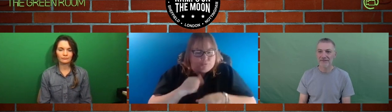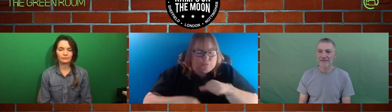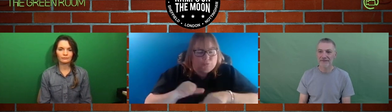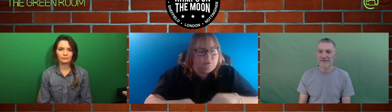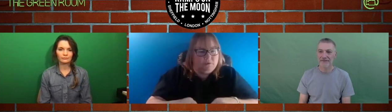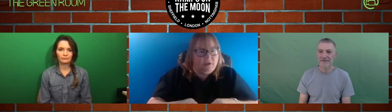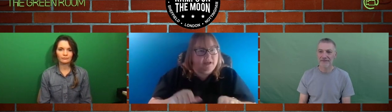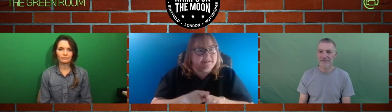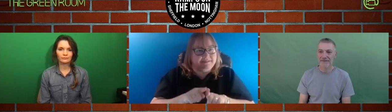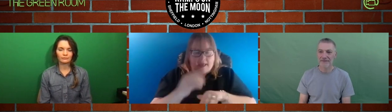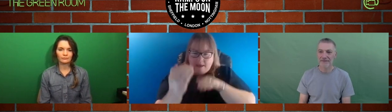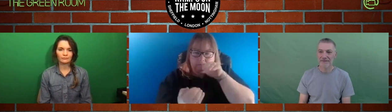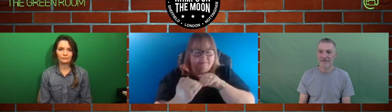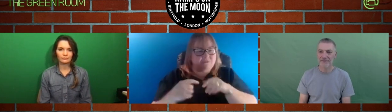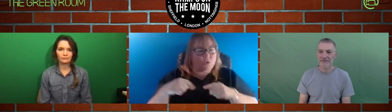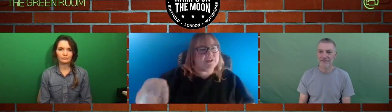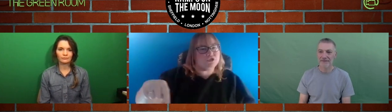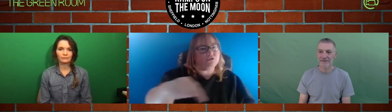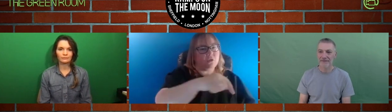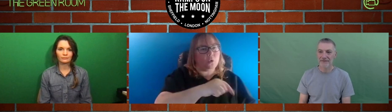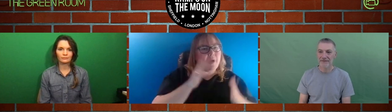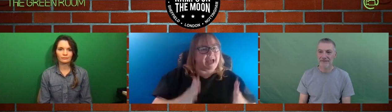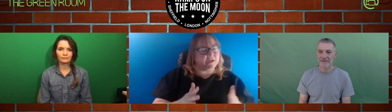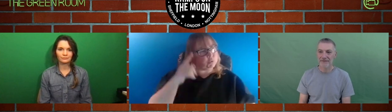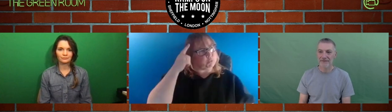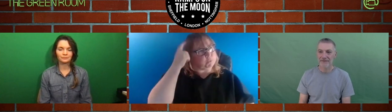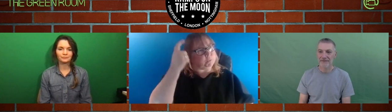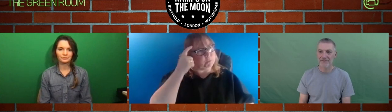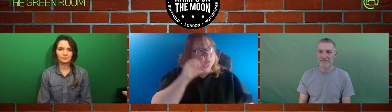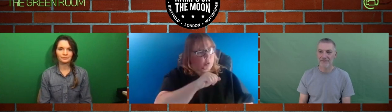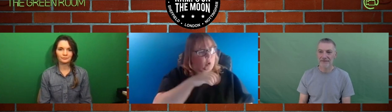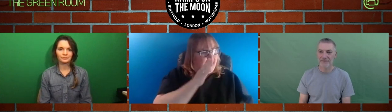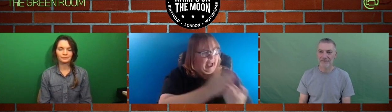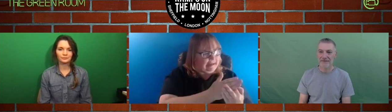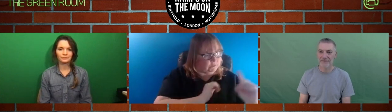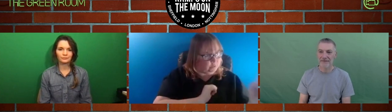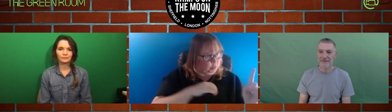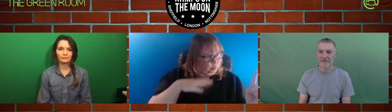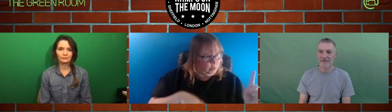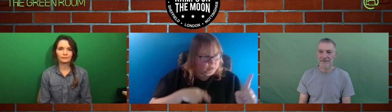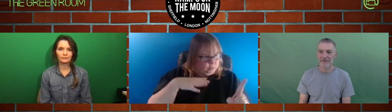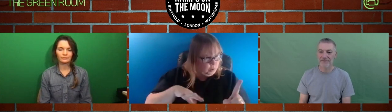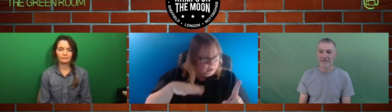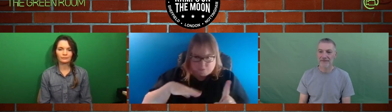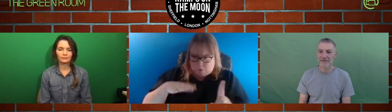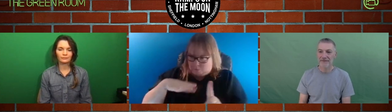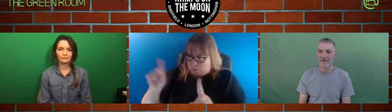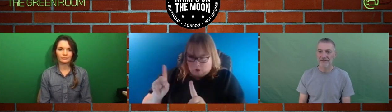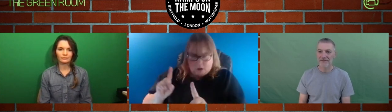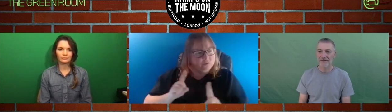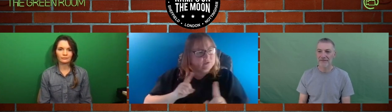We all did a lot of thinking about each other's access actually it wasn't just us thinking about that but to have a team that were really